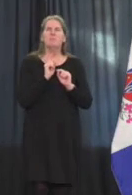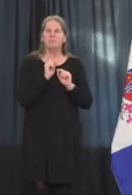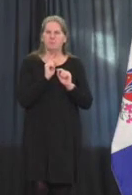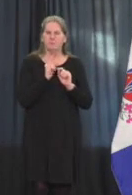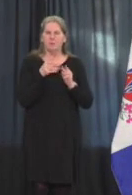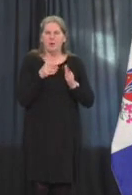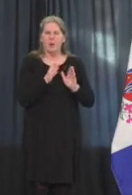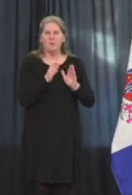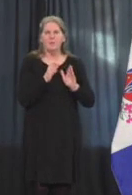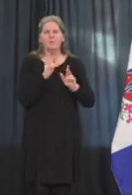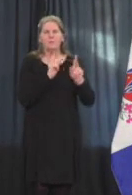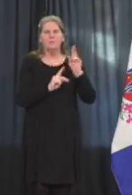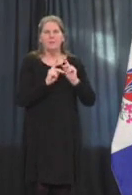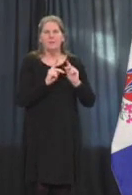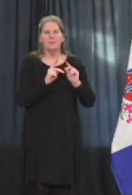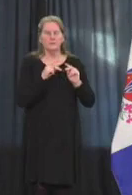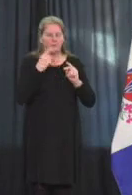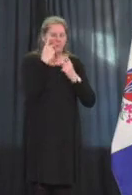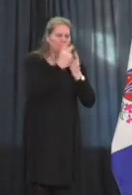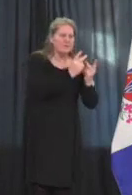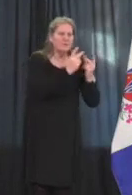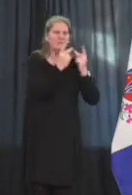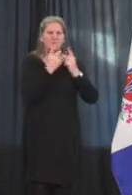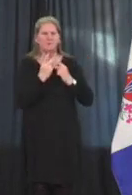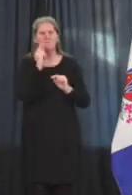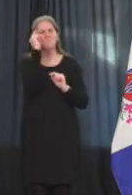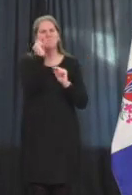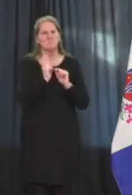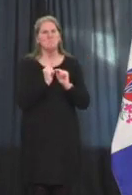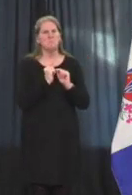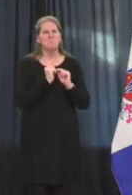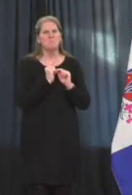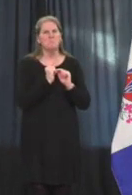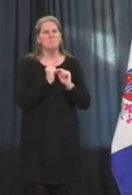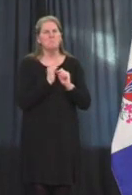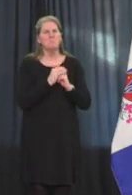PEOPLE GOING IN AND OUT OF THE WHITEHORSE CORRECTIONAL CENTRE.